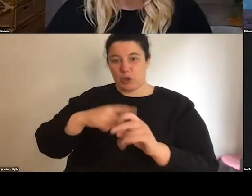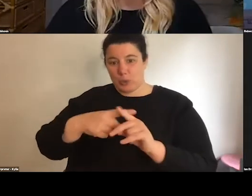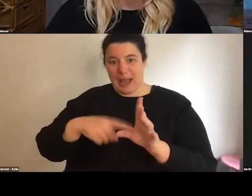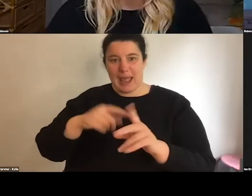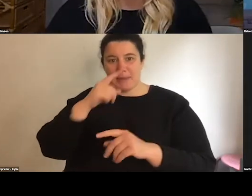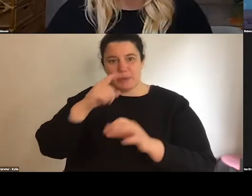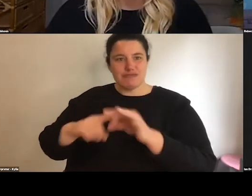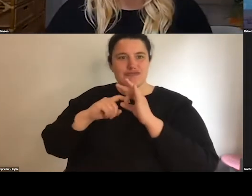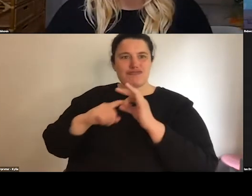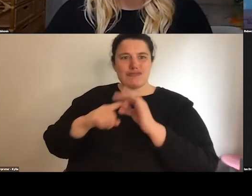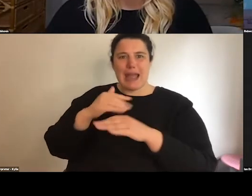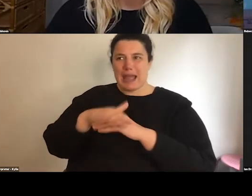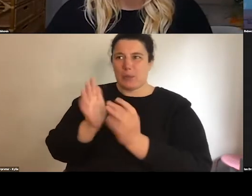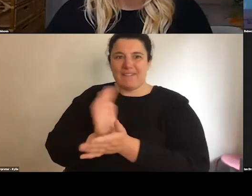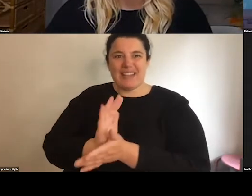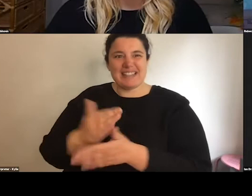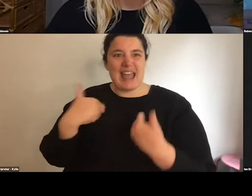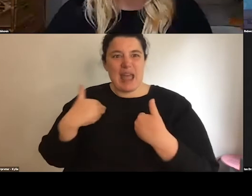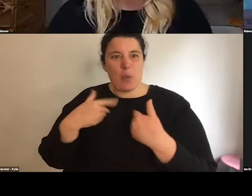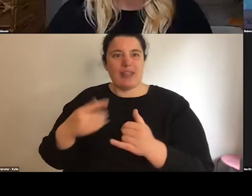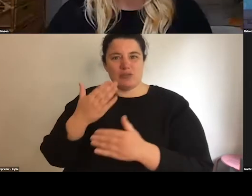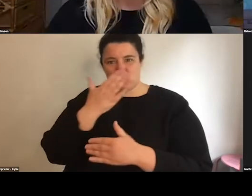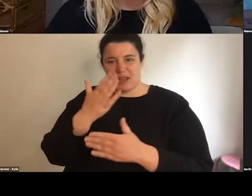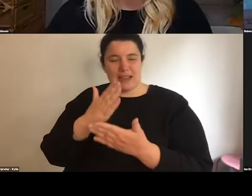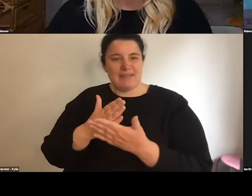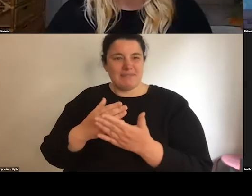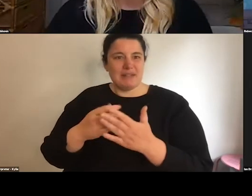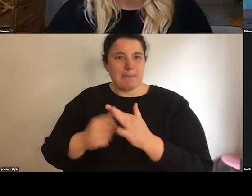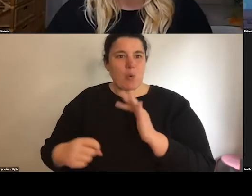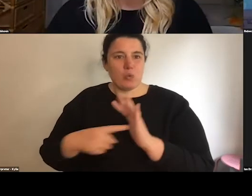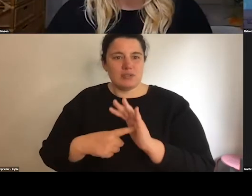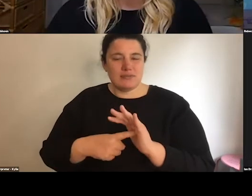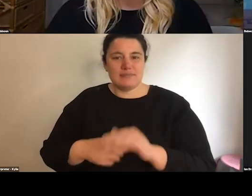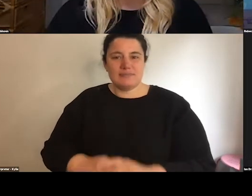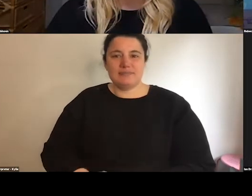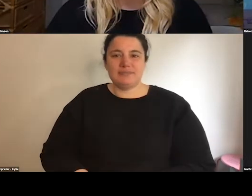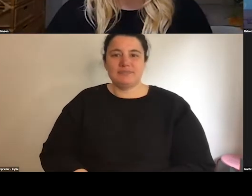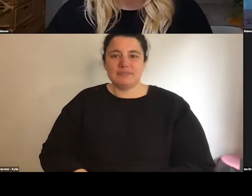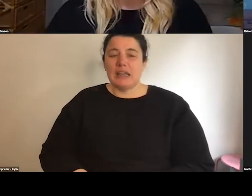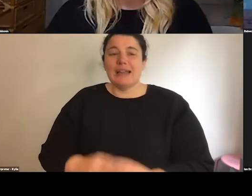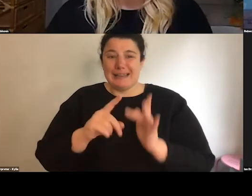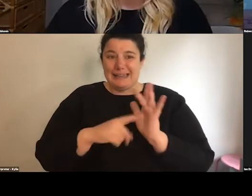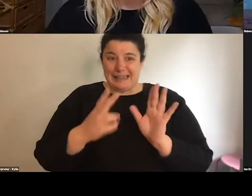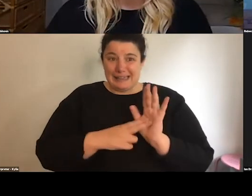Yeah, look, that's a really - can you hear me, Rebecca? I've rejoined on my mobile. Apologies, obviously it's my end